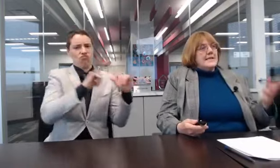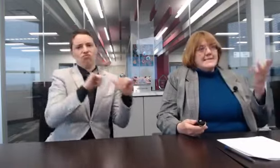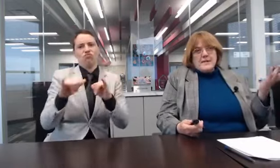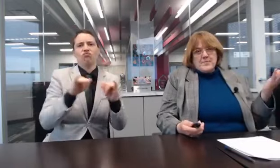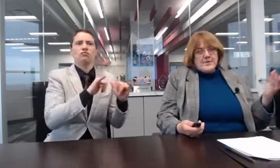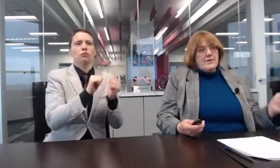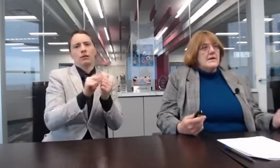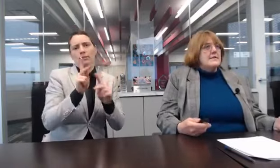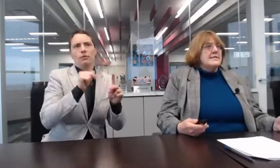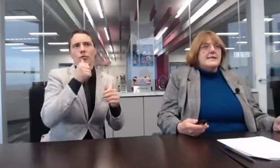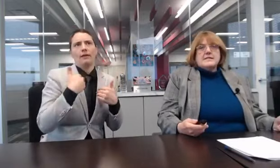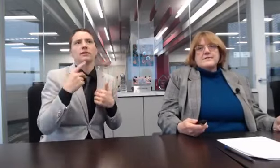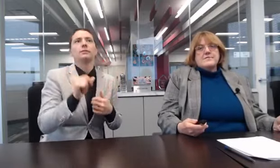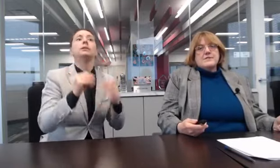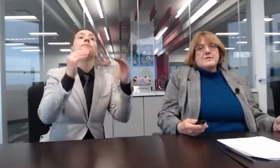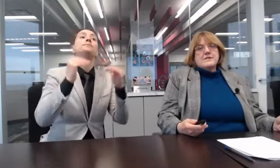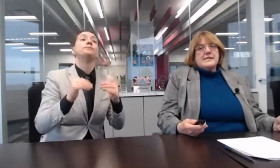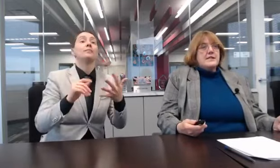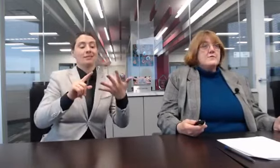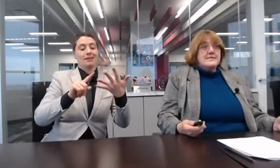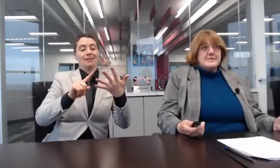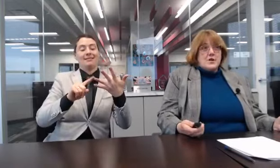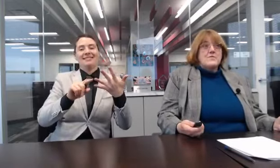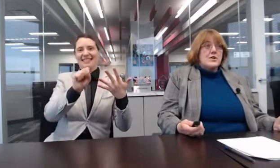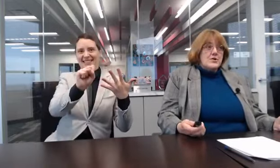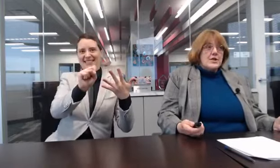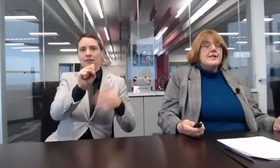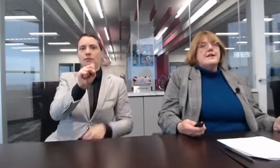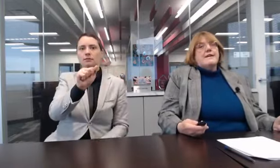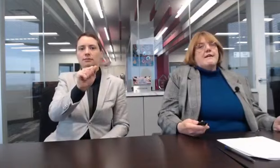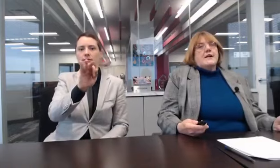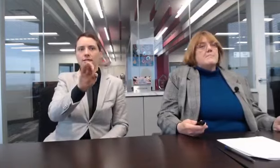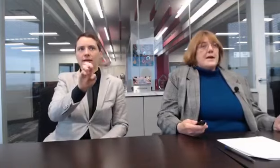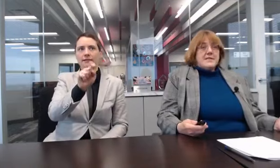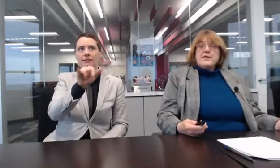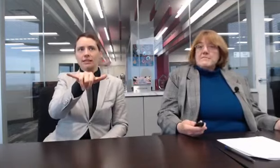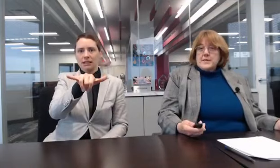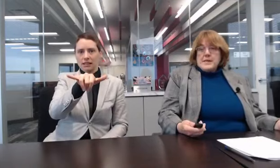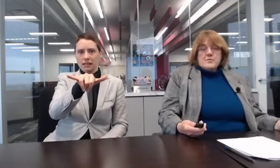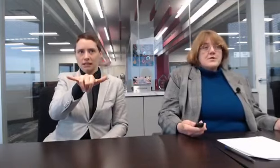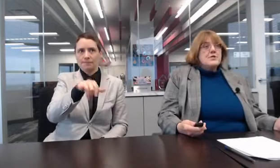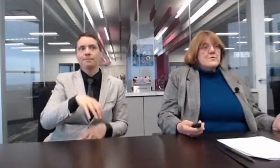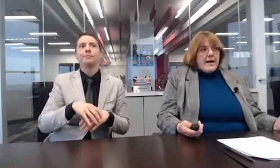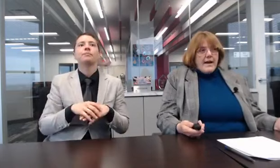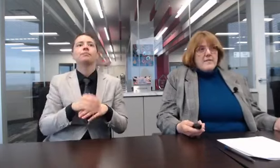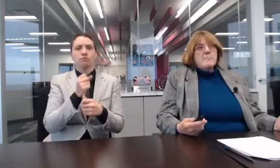Example, can you, can they use the stove to cook? Maybe they've been able to do that,